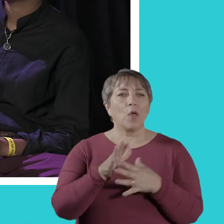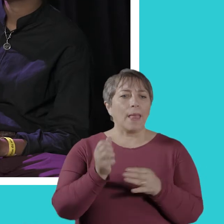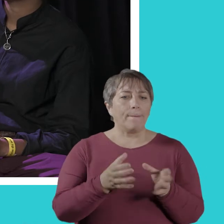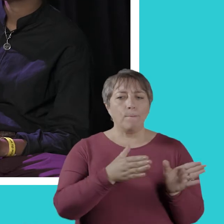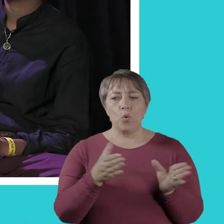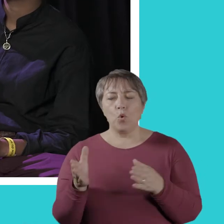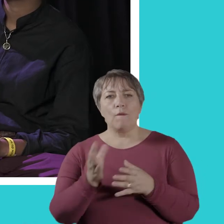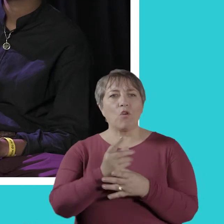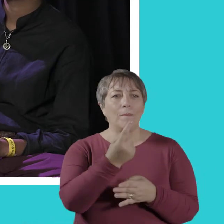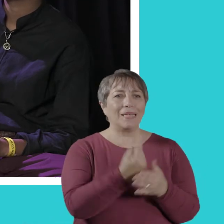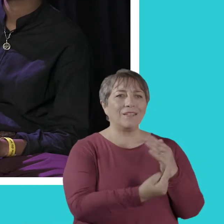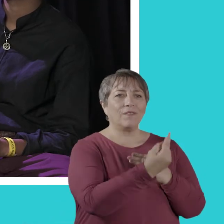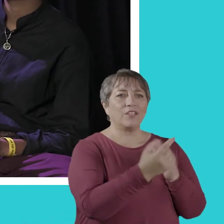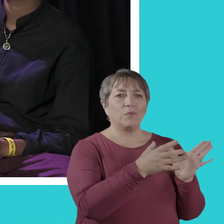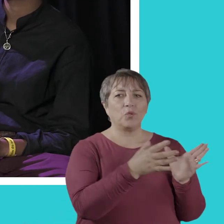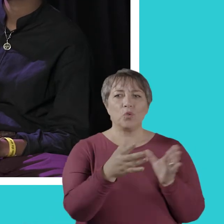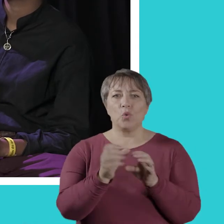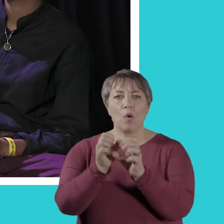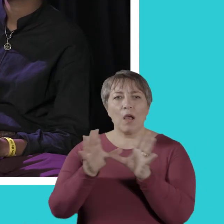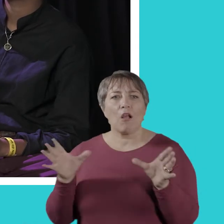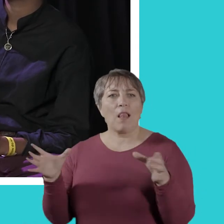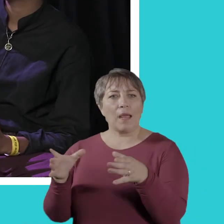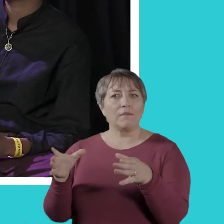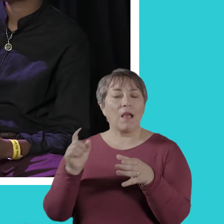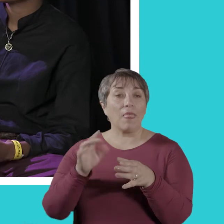is probably one of the most profound shifts that I've noticed in the past couple of years.